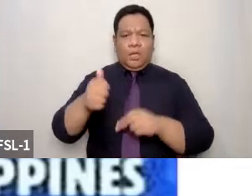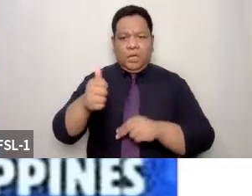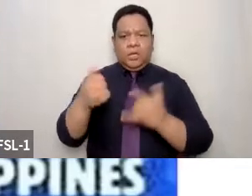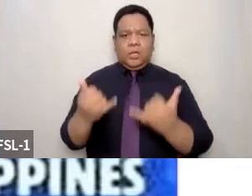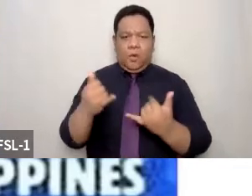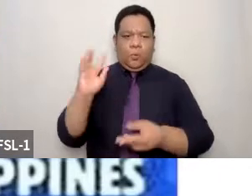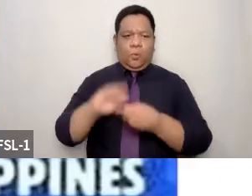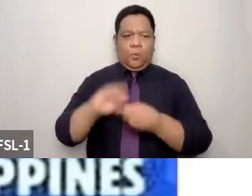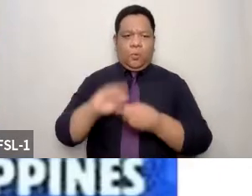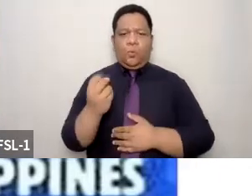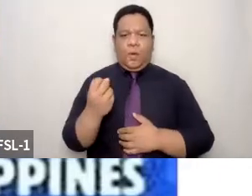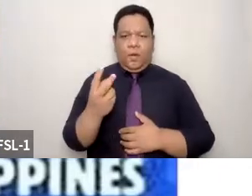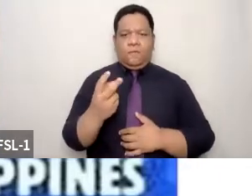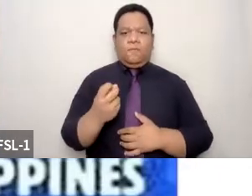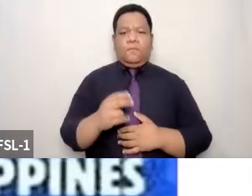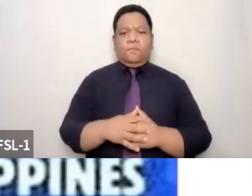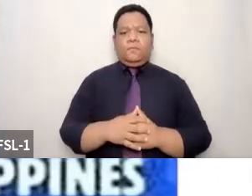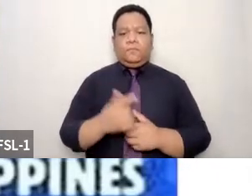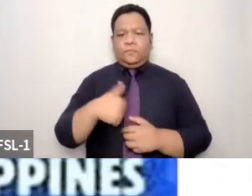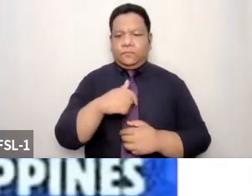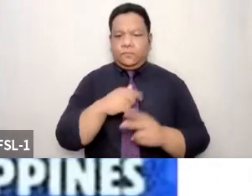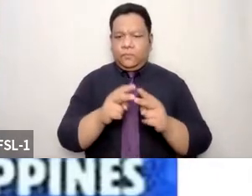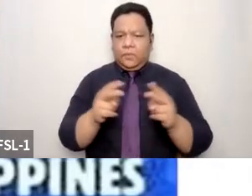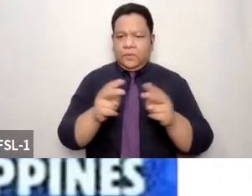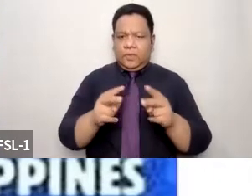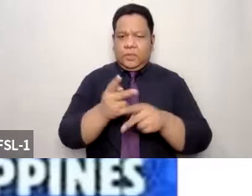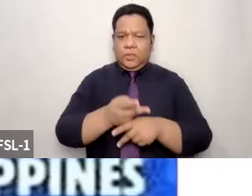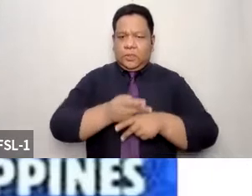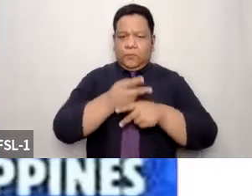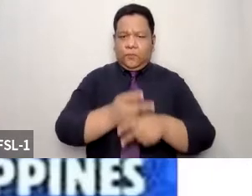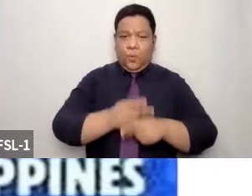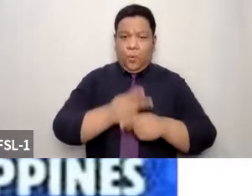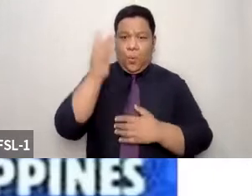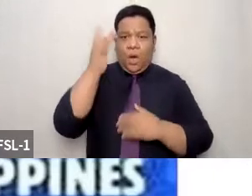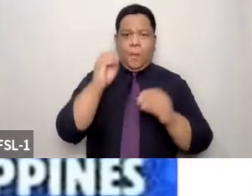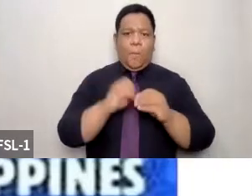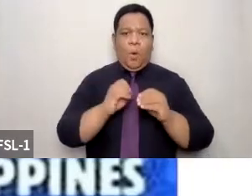We have to be very very careful because these are more contagious.